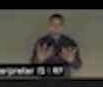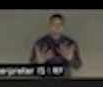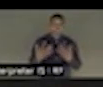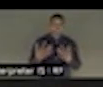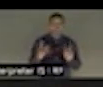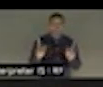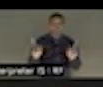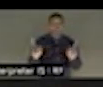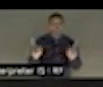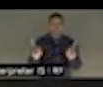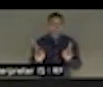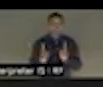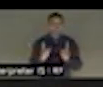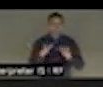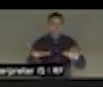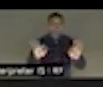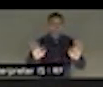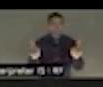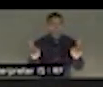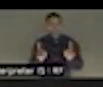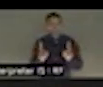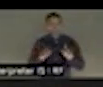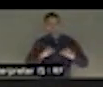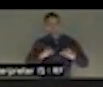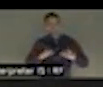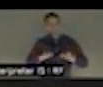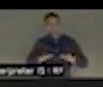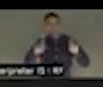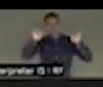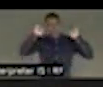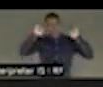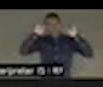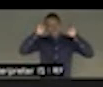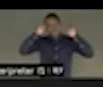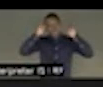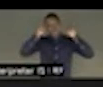question that we got already before the break, and that was whether the final